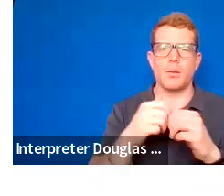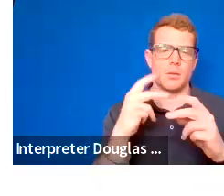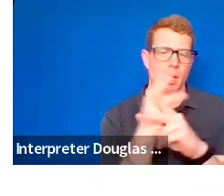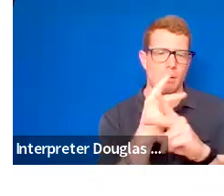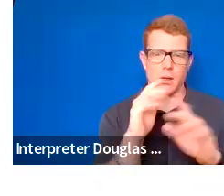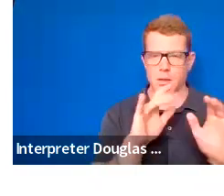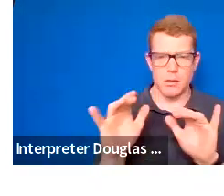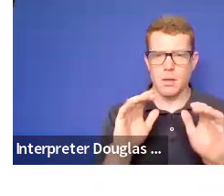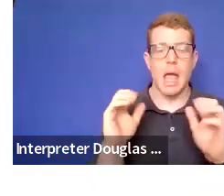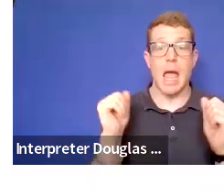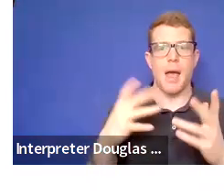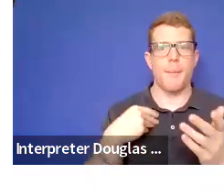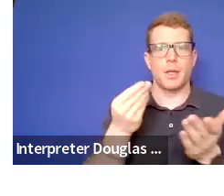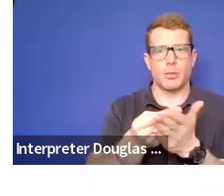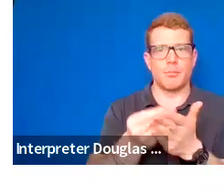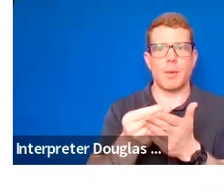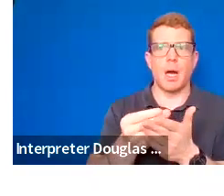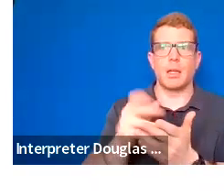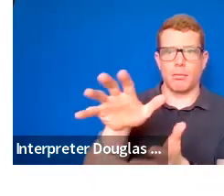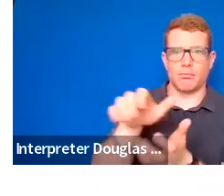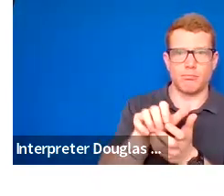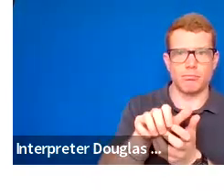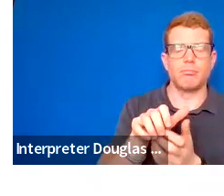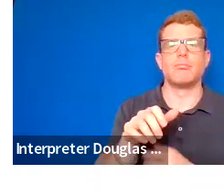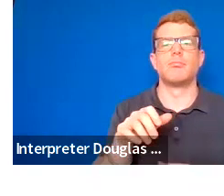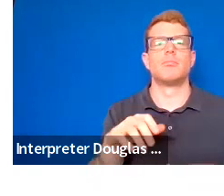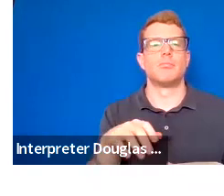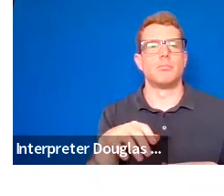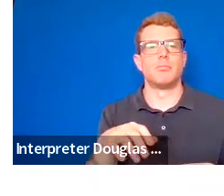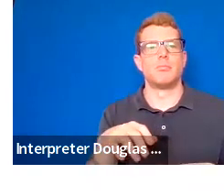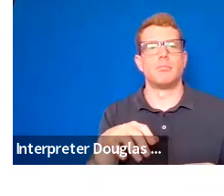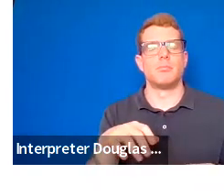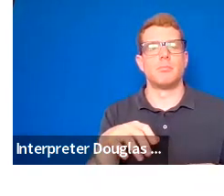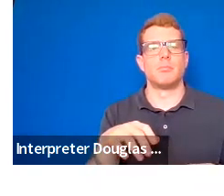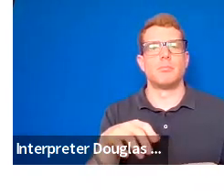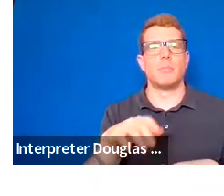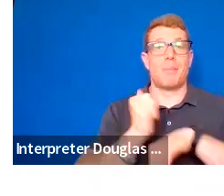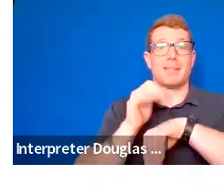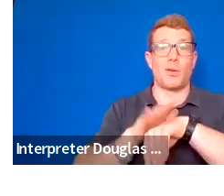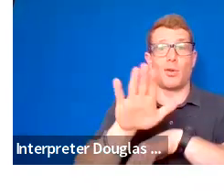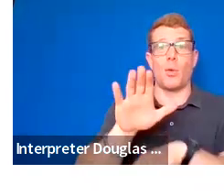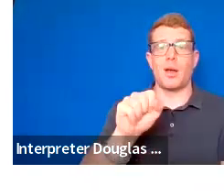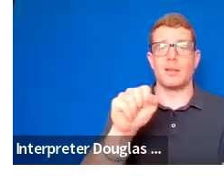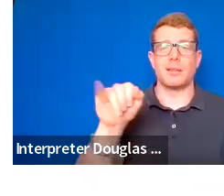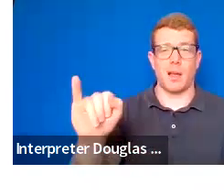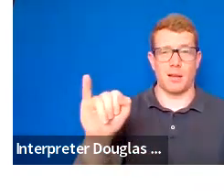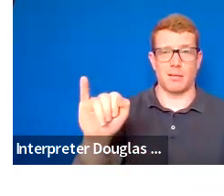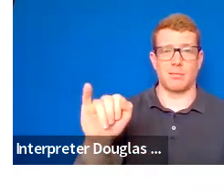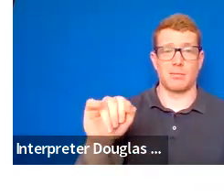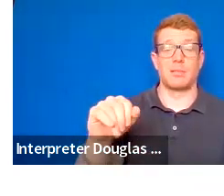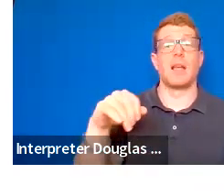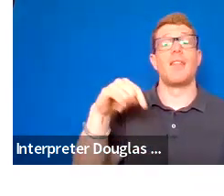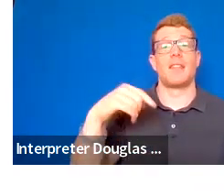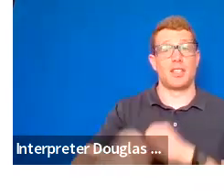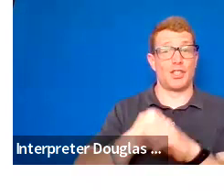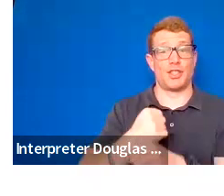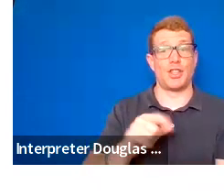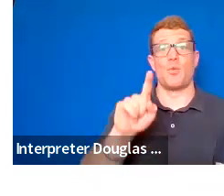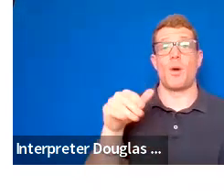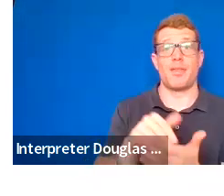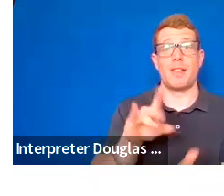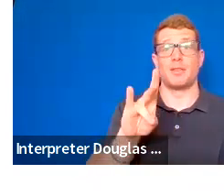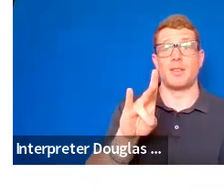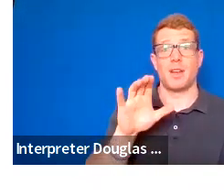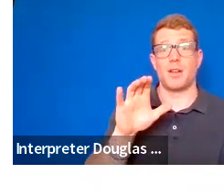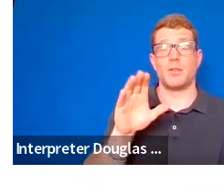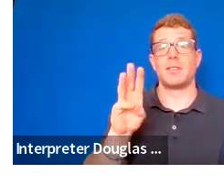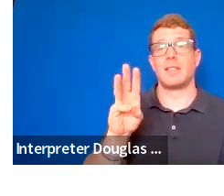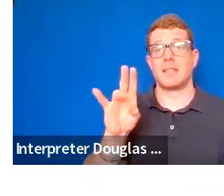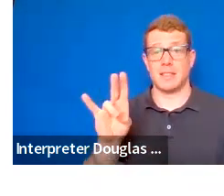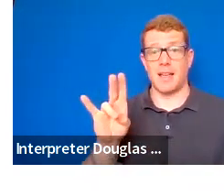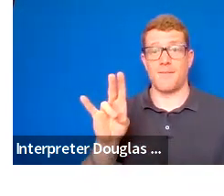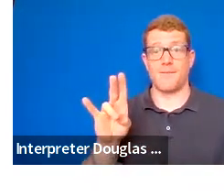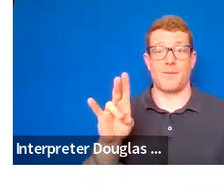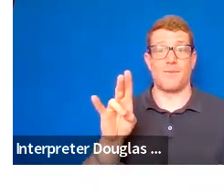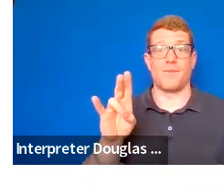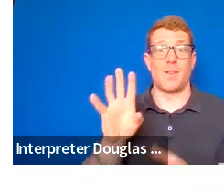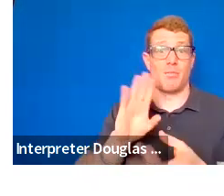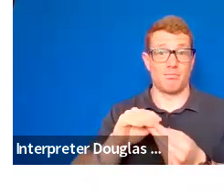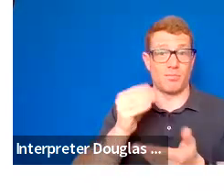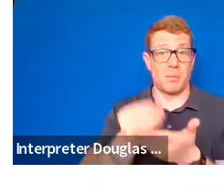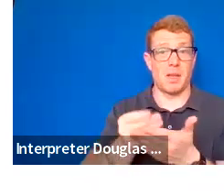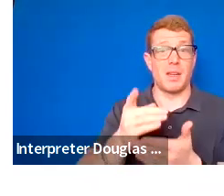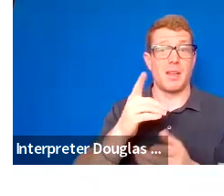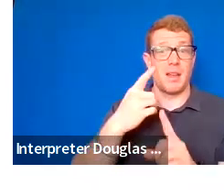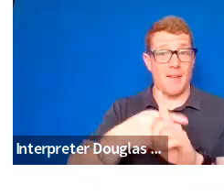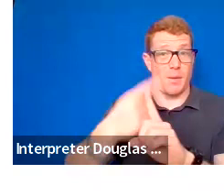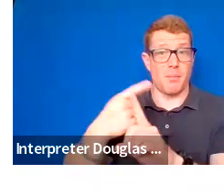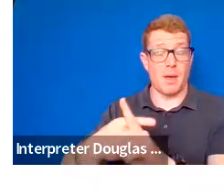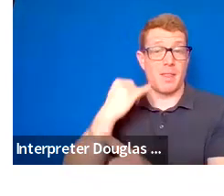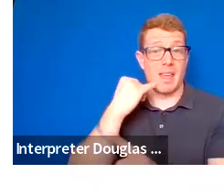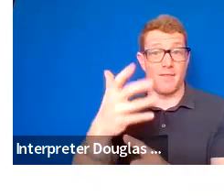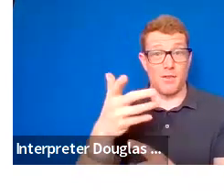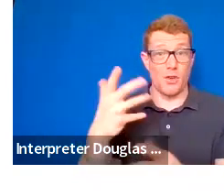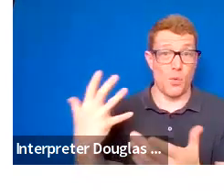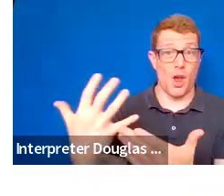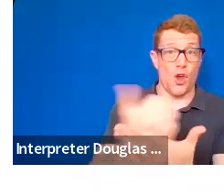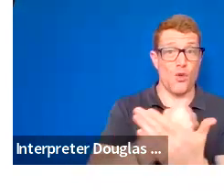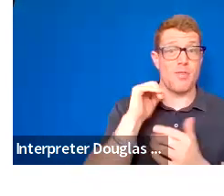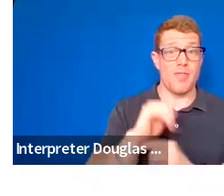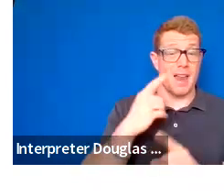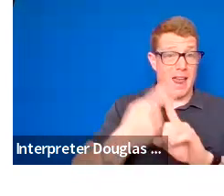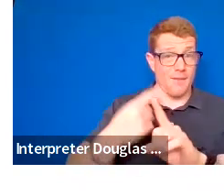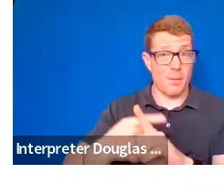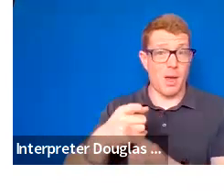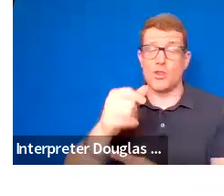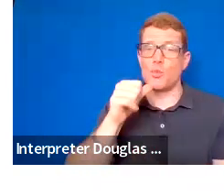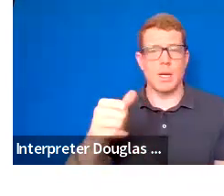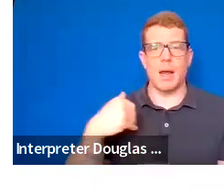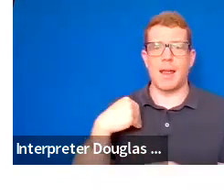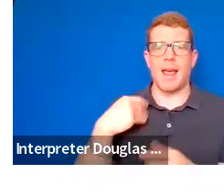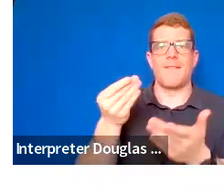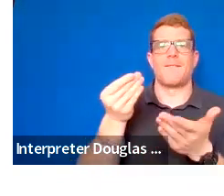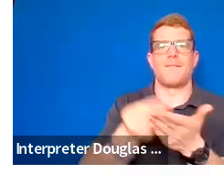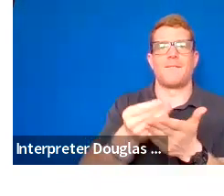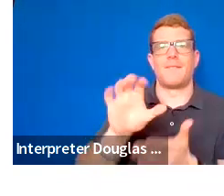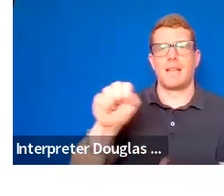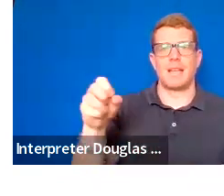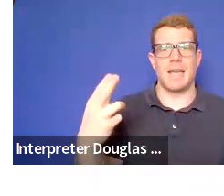If you're on ssi and this year 1,767 a month, if you're earning at that rate, then you would not be do a cash benefit, otherwise, if you're under that your benefit would be